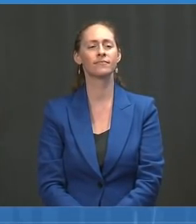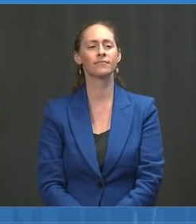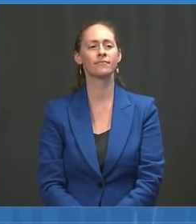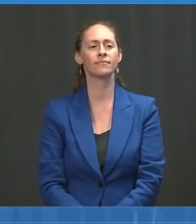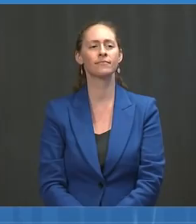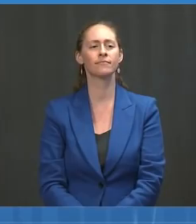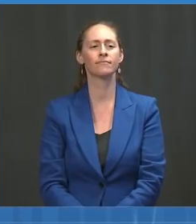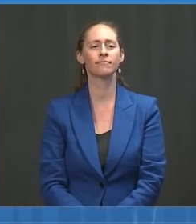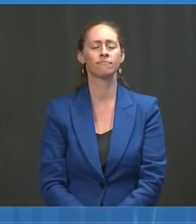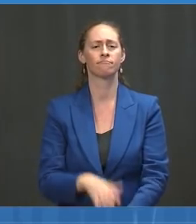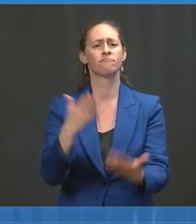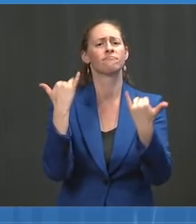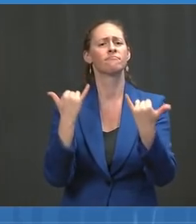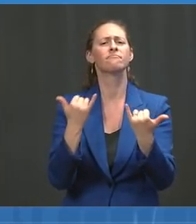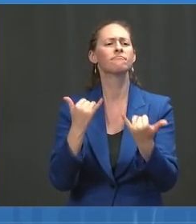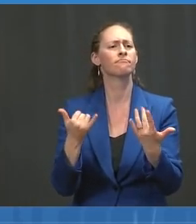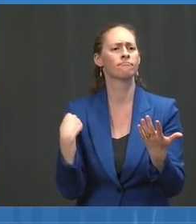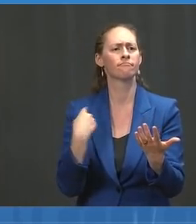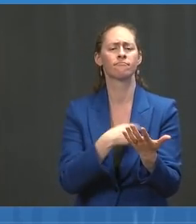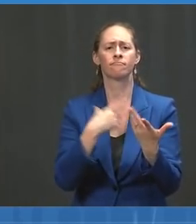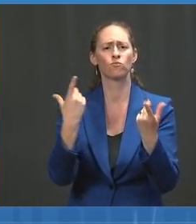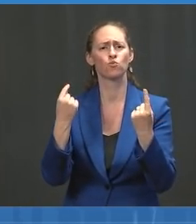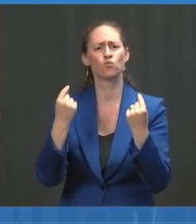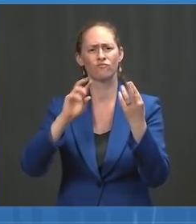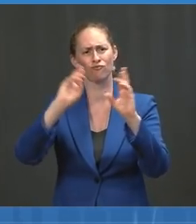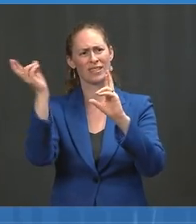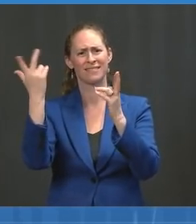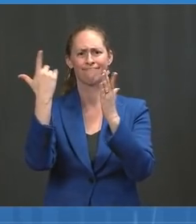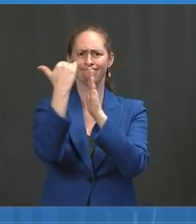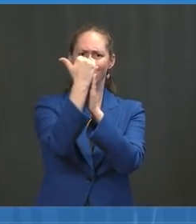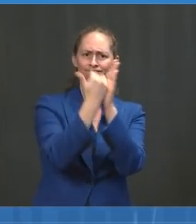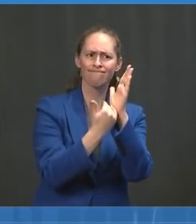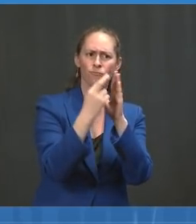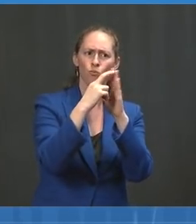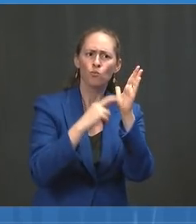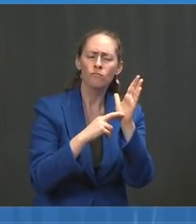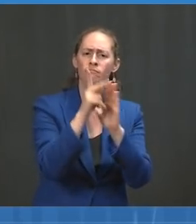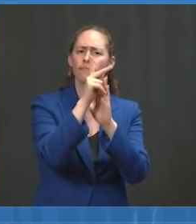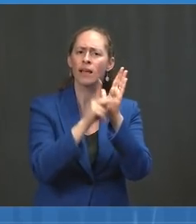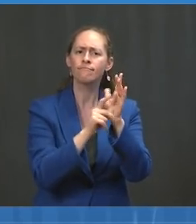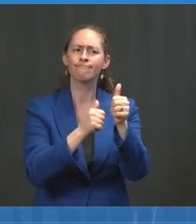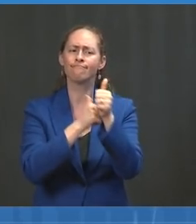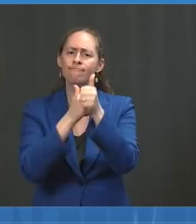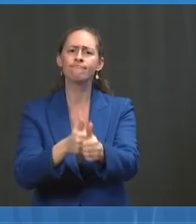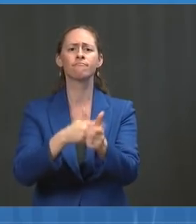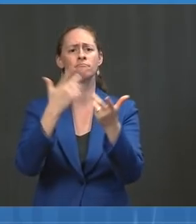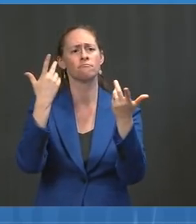layered mitigation strategies, including masking, as well as cohorting, ventilation, and distancing,